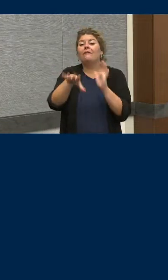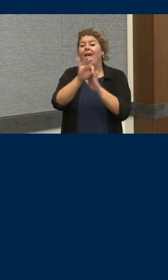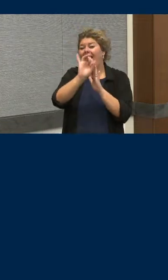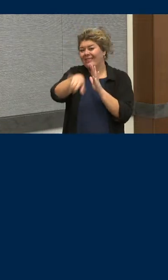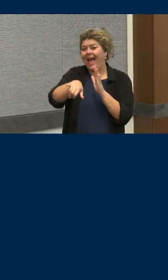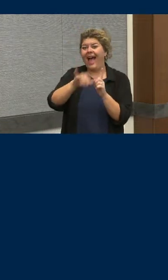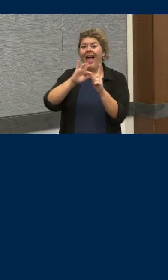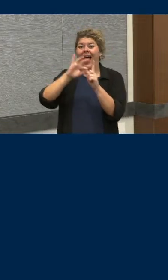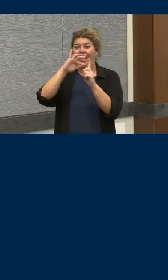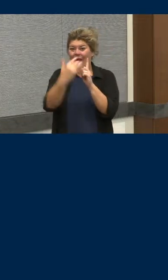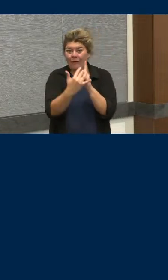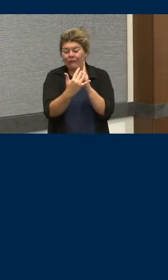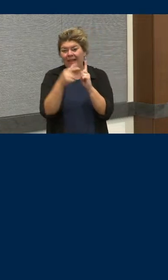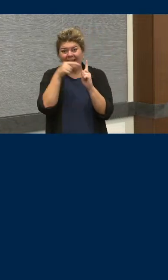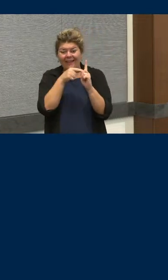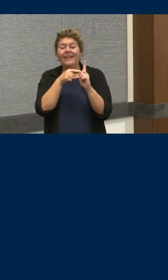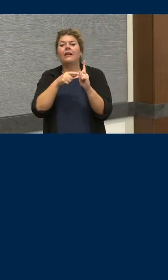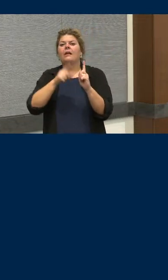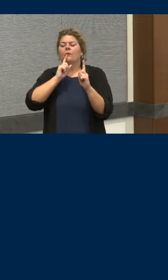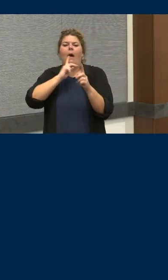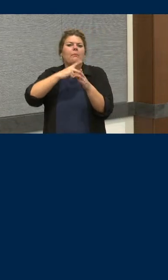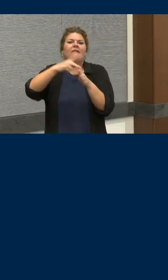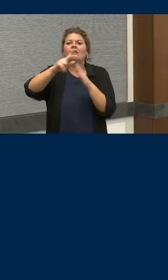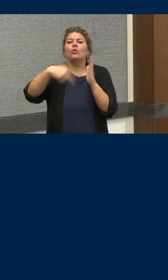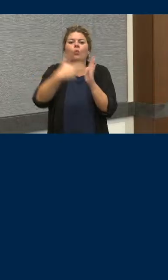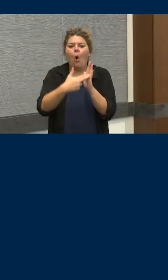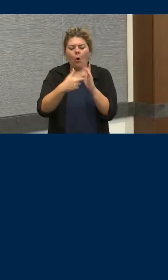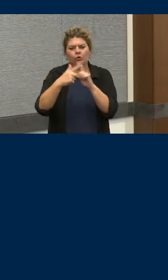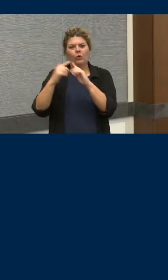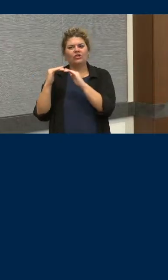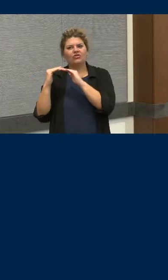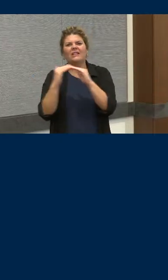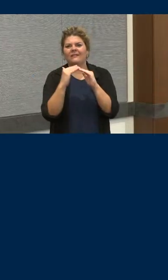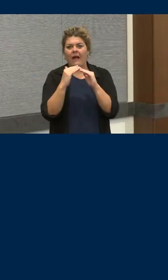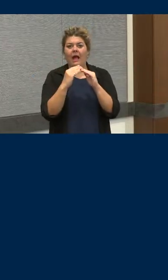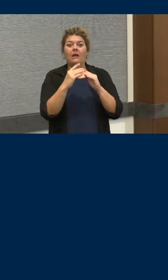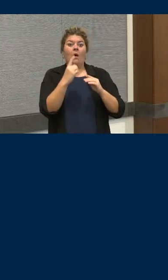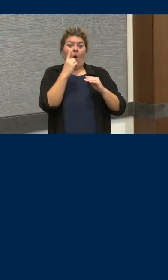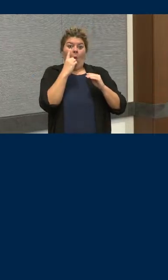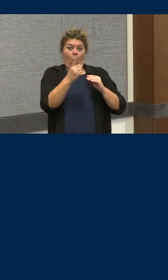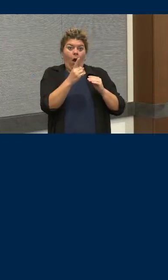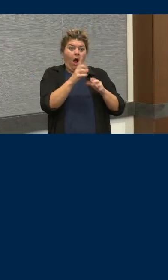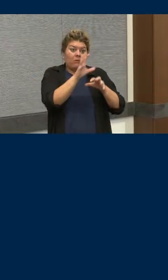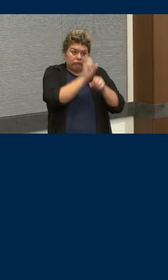to justify their move from one way of life to another.